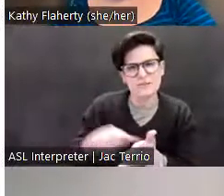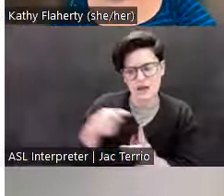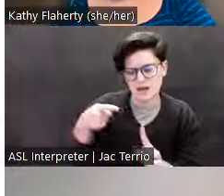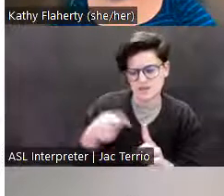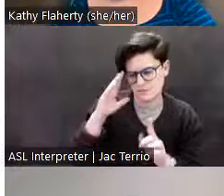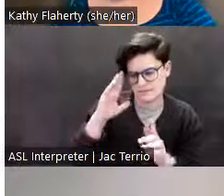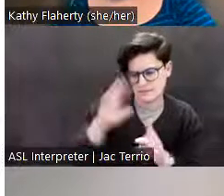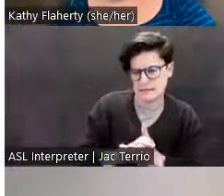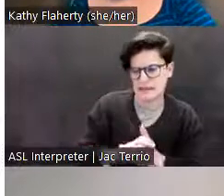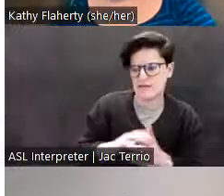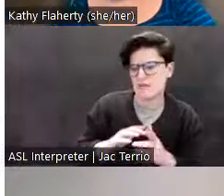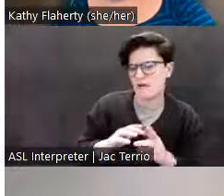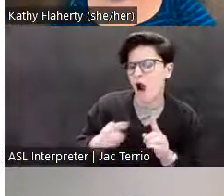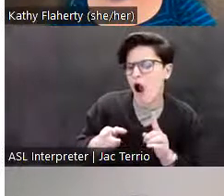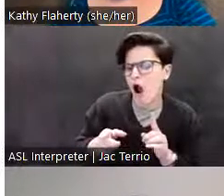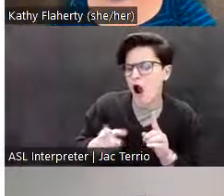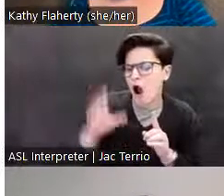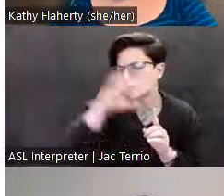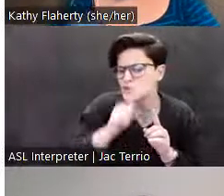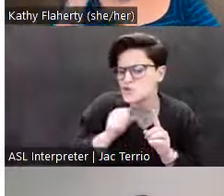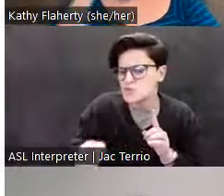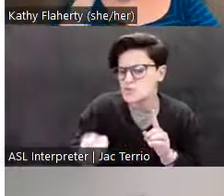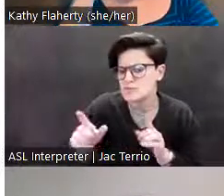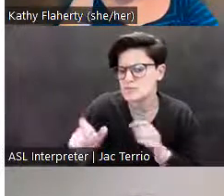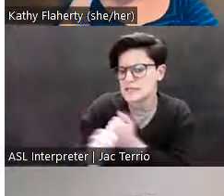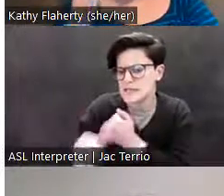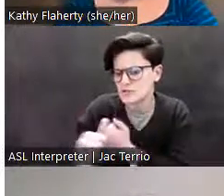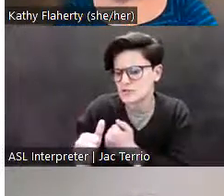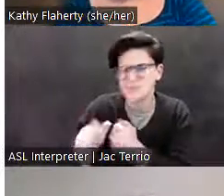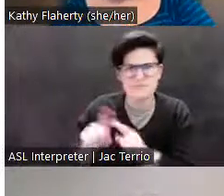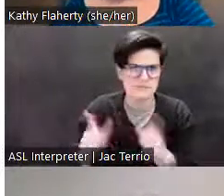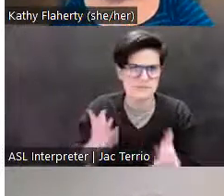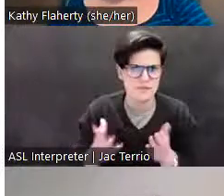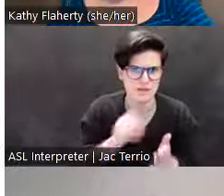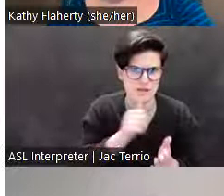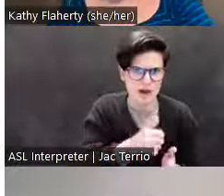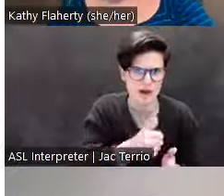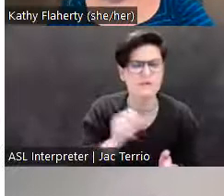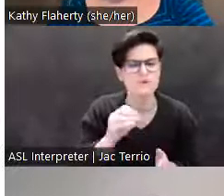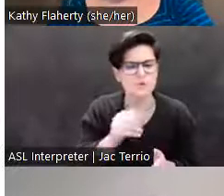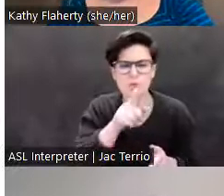15:27:39 So this this analysis is really important to understand. next slide, please.